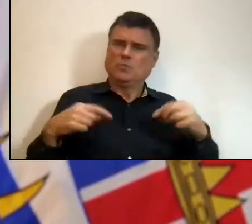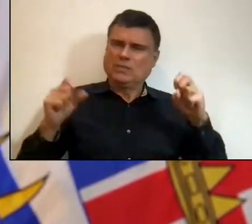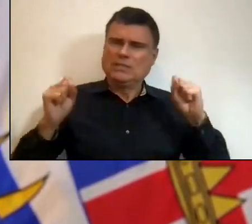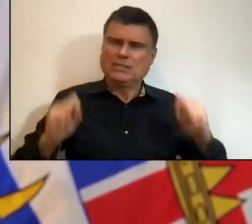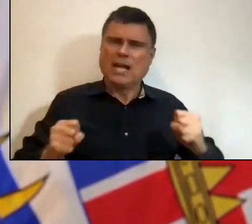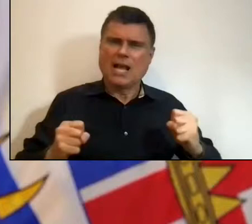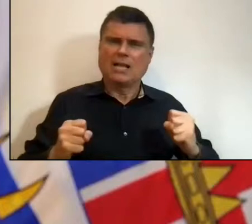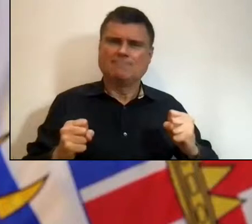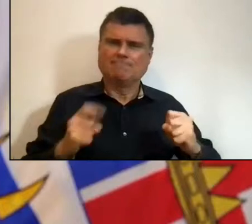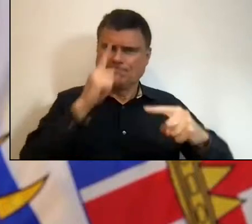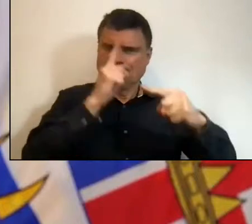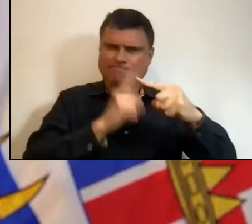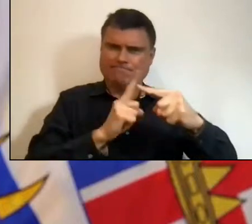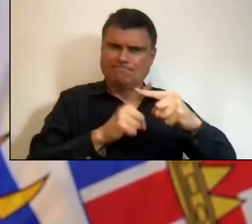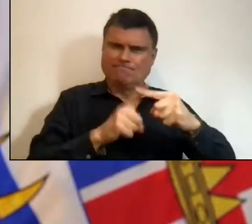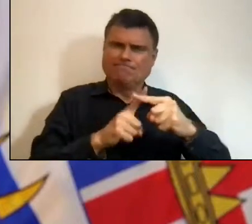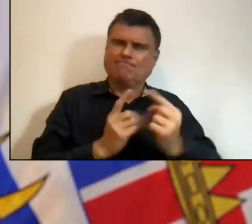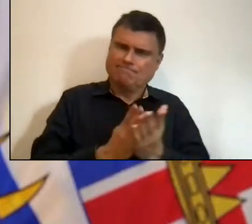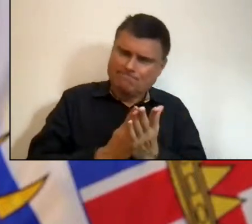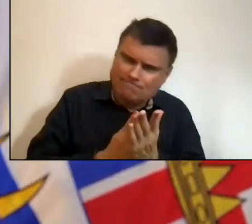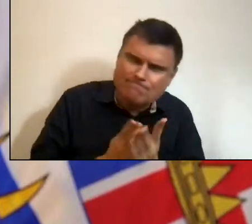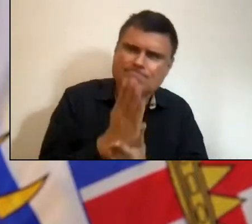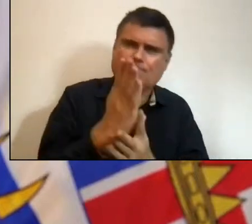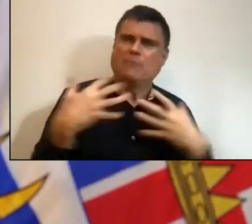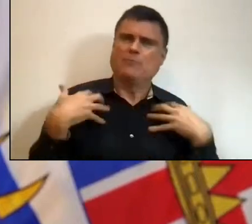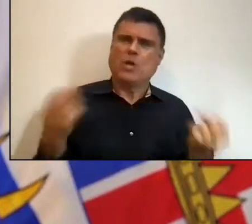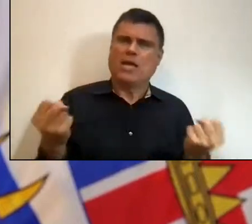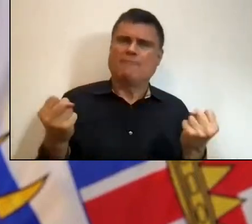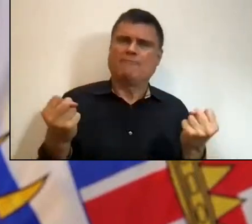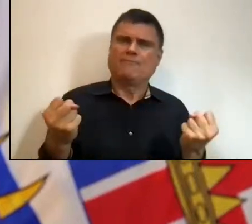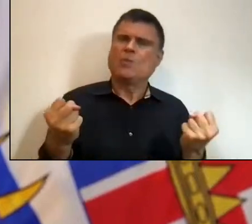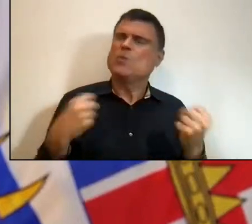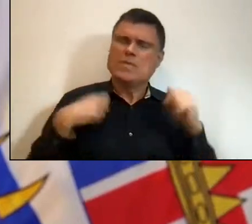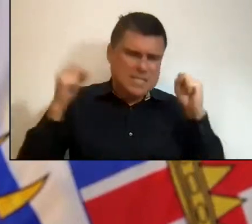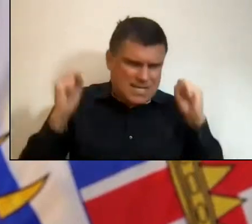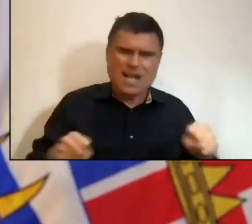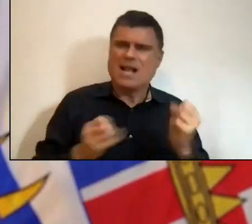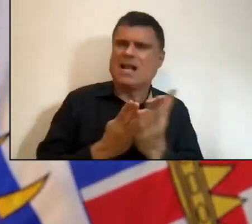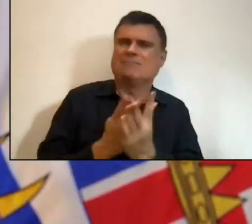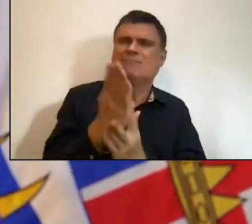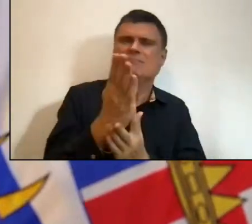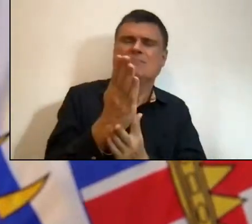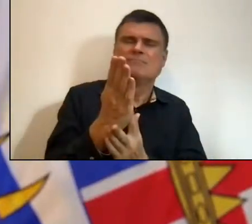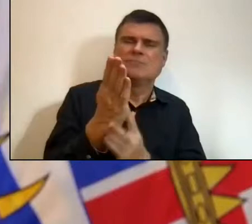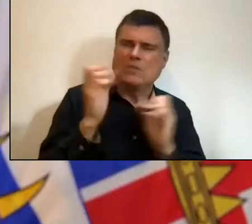all of this. If I think the things that I